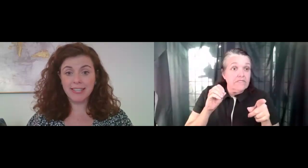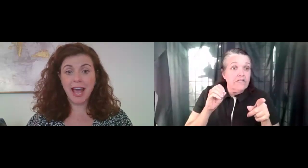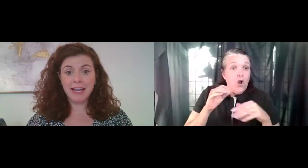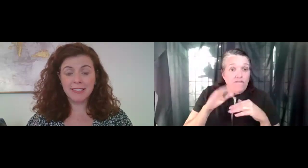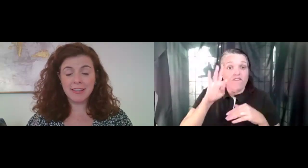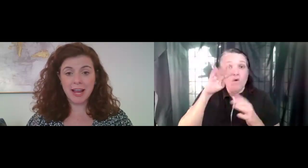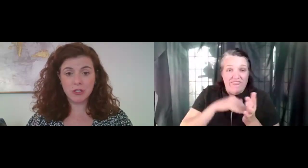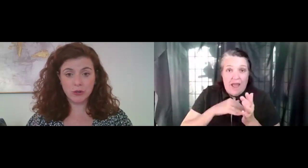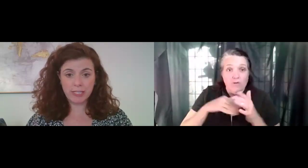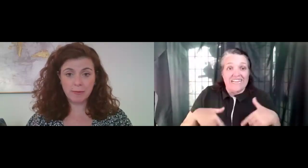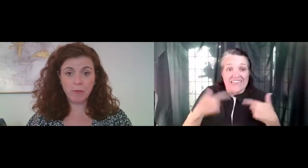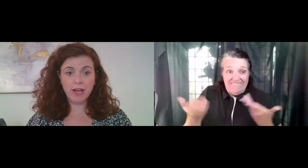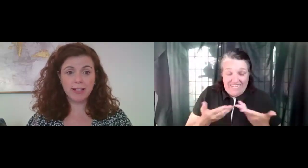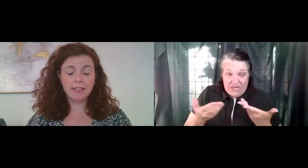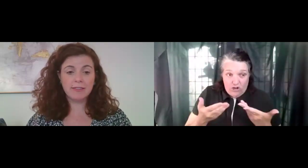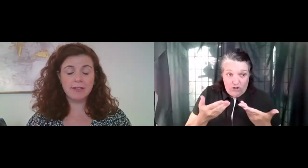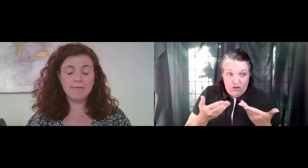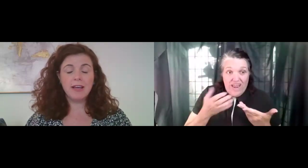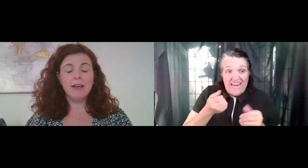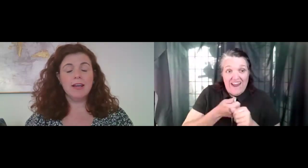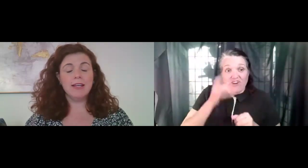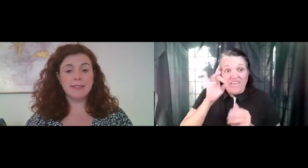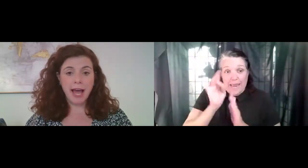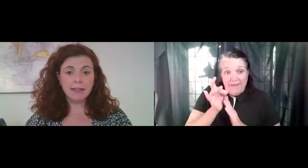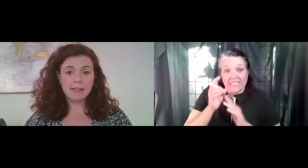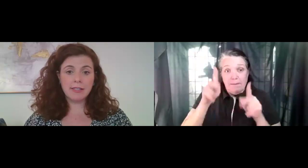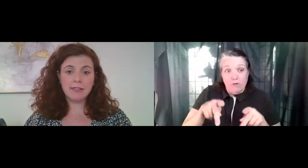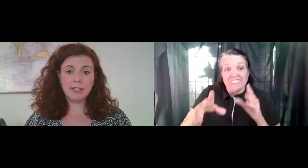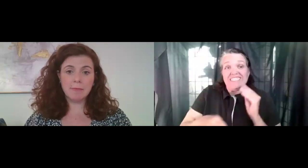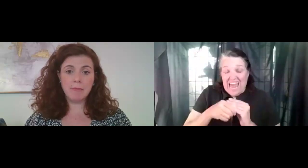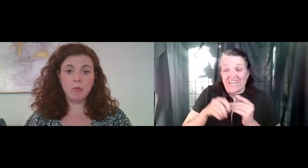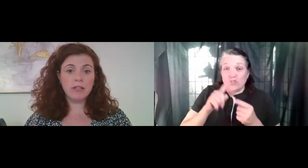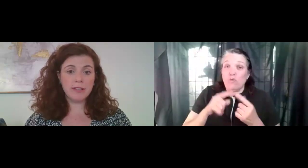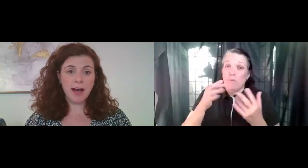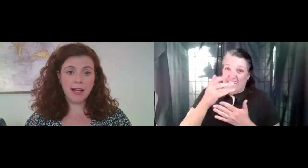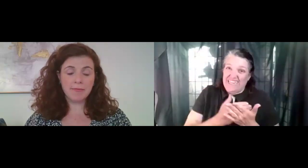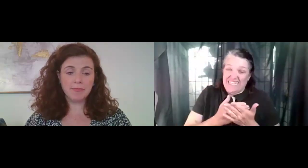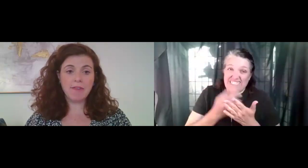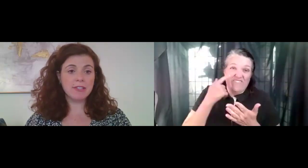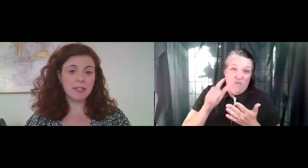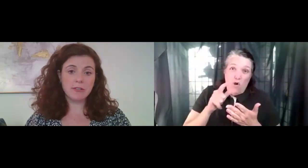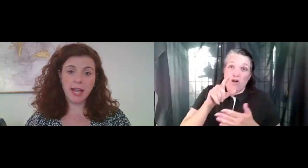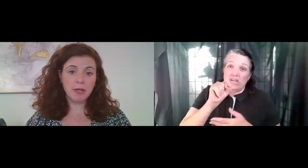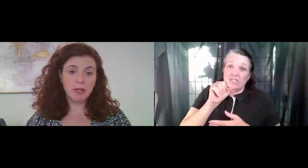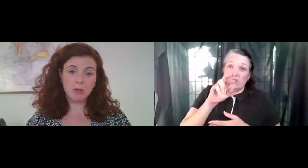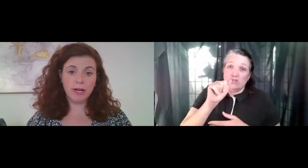is added to the national transplant waiting list and sadly, sixteen people will die every single day because the